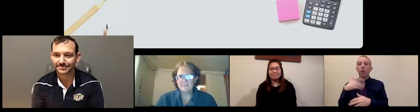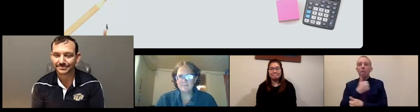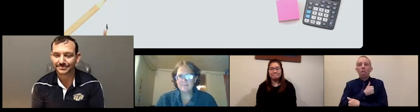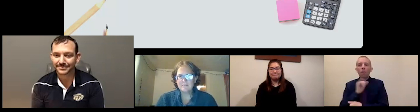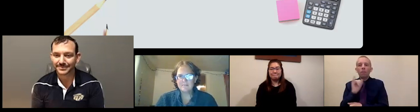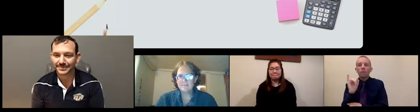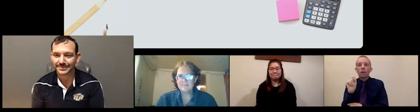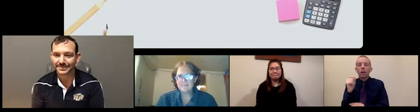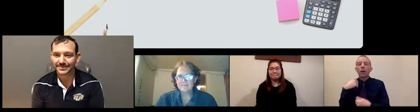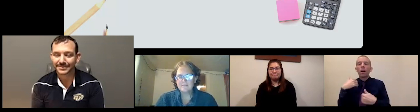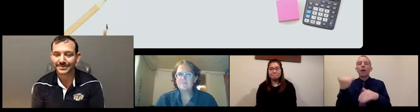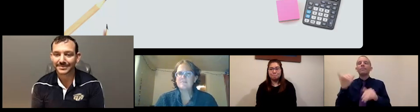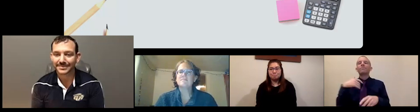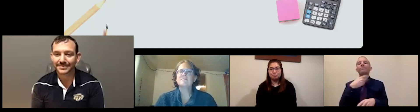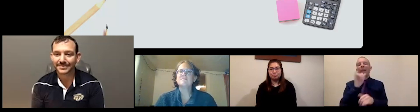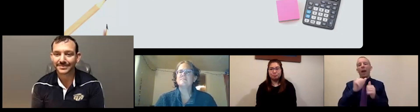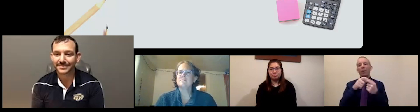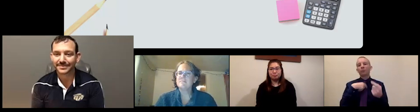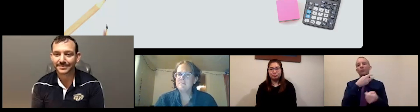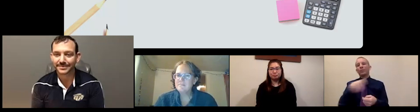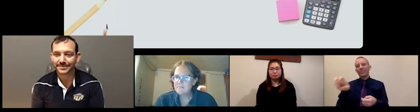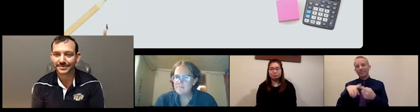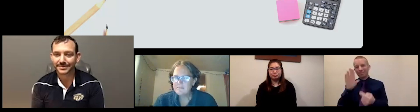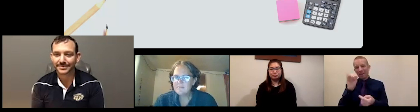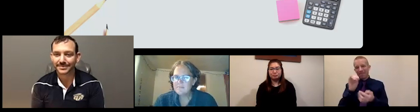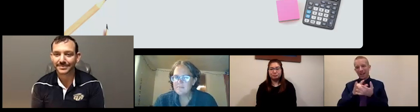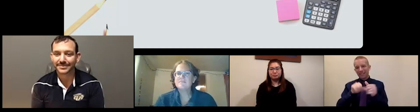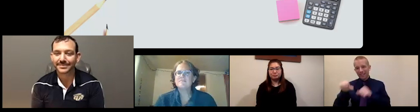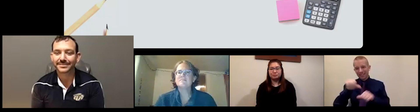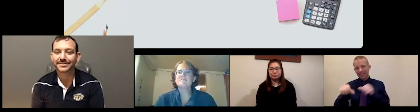I loved it! That’s how I transferred to biomedical science.